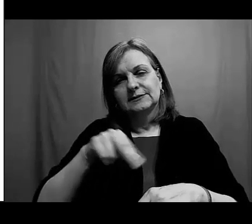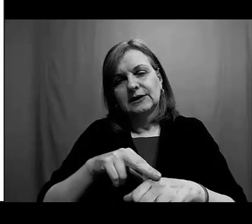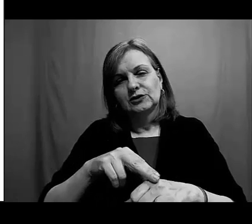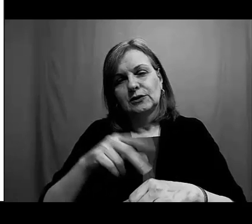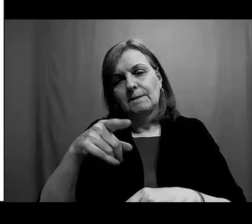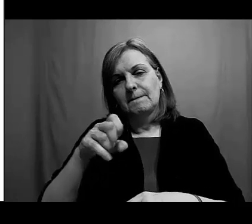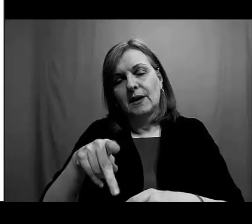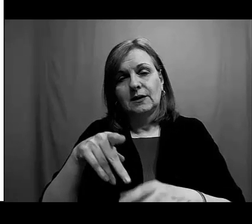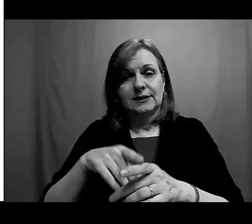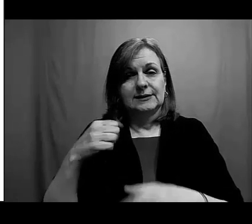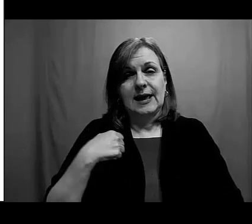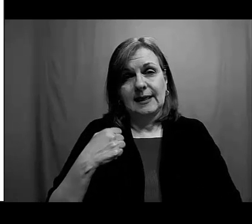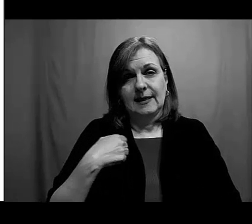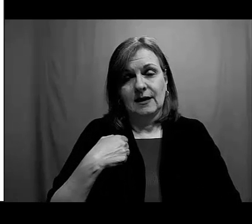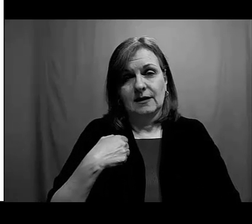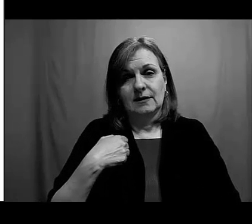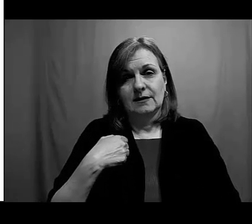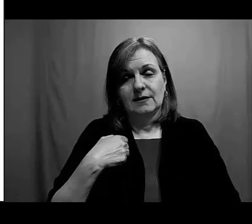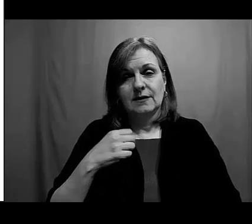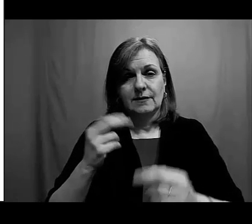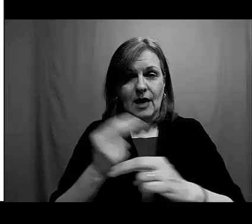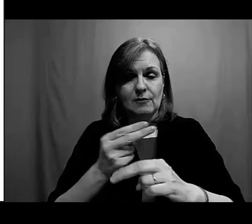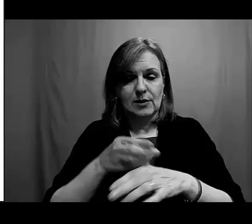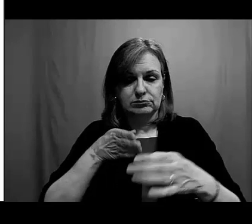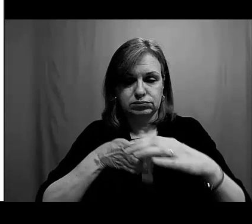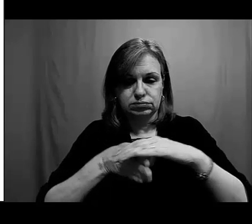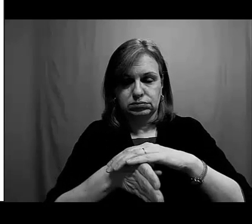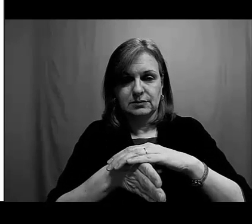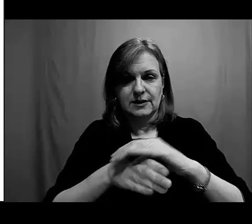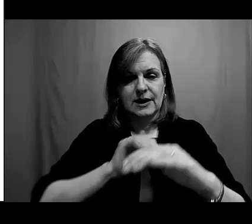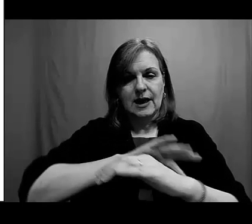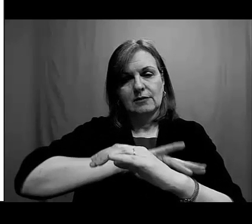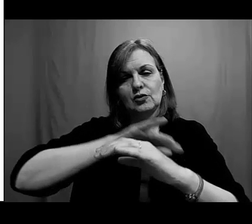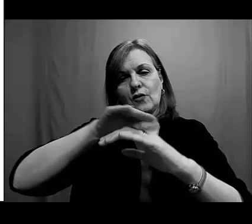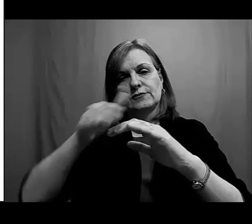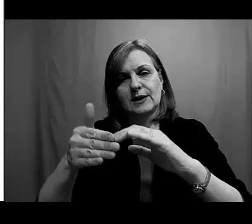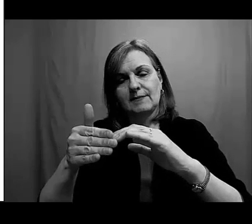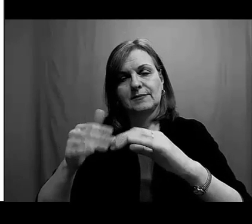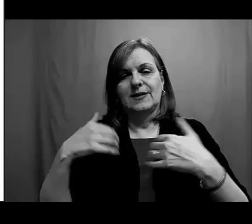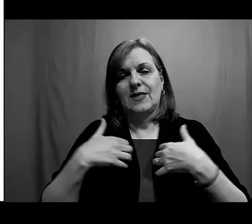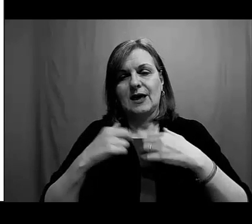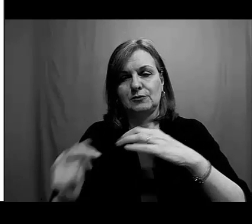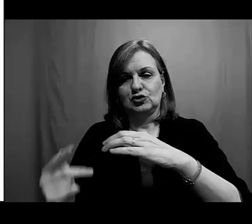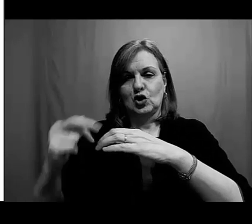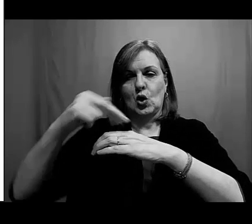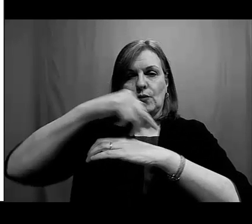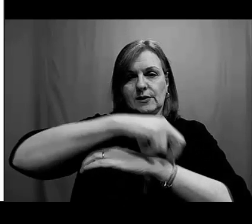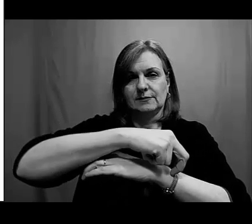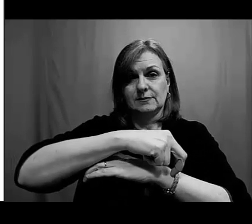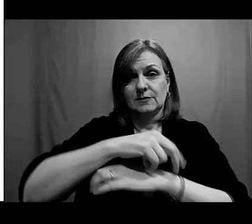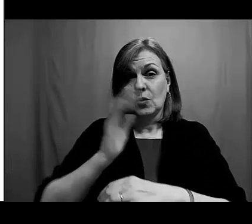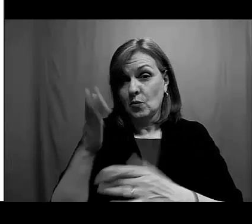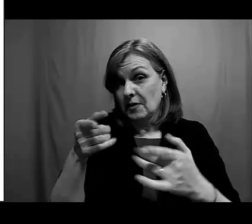is road through the middle the animals are supposed to move around over the top here do they??